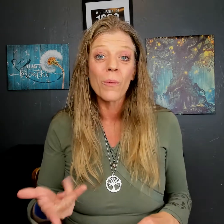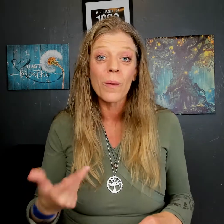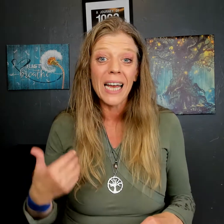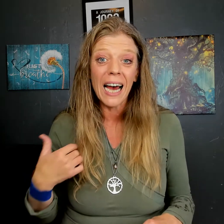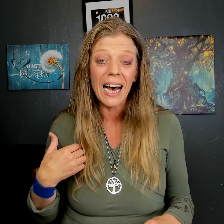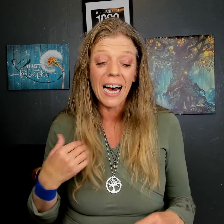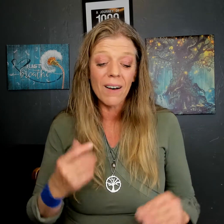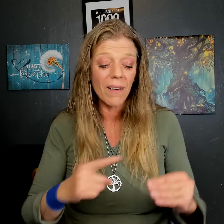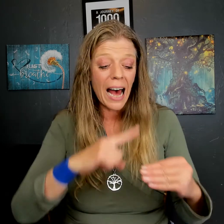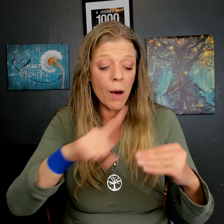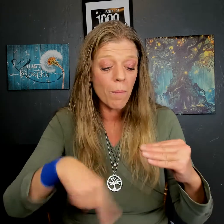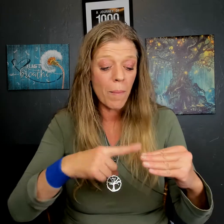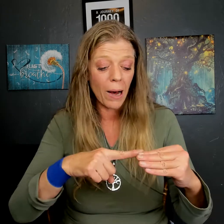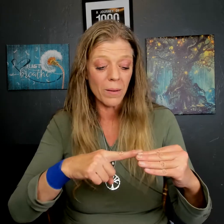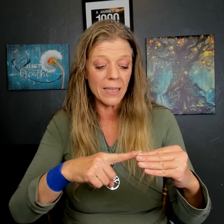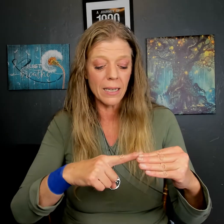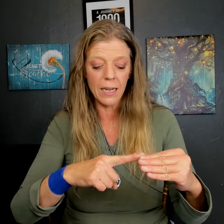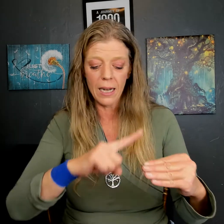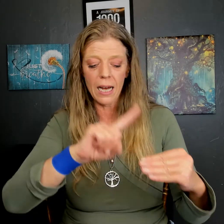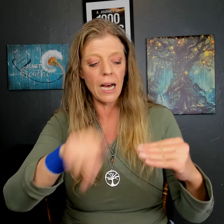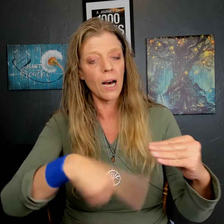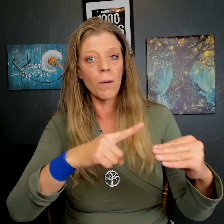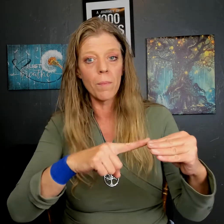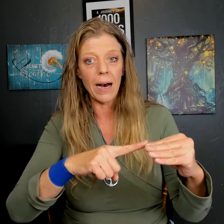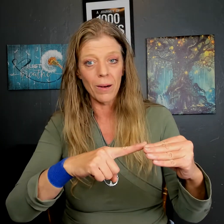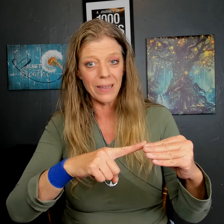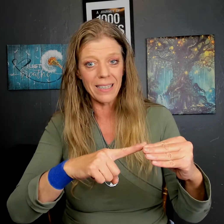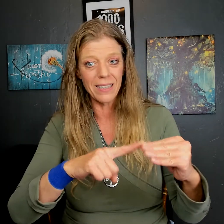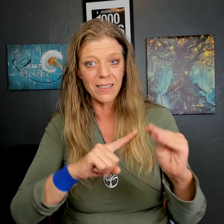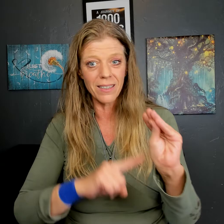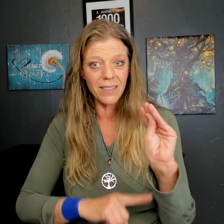We have ABOUT. ABOUT.